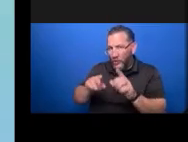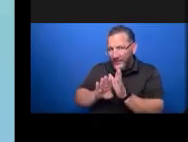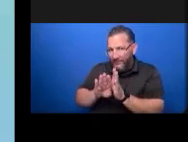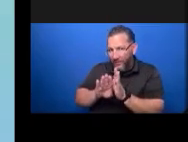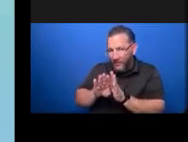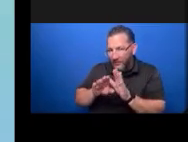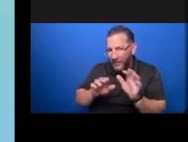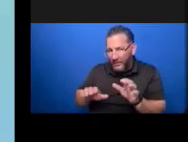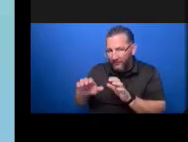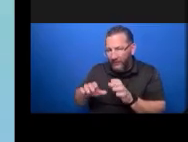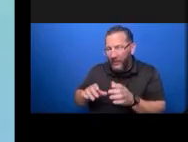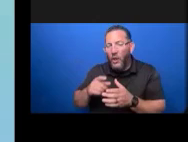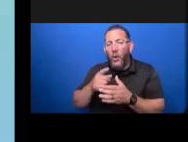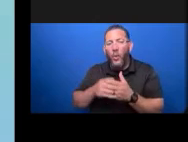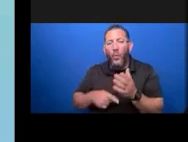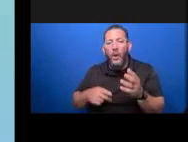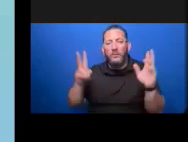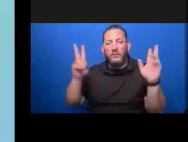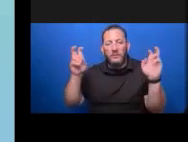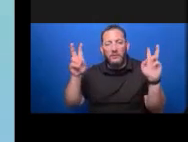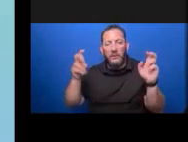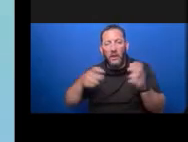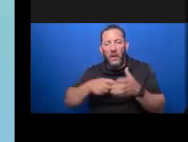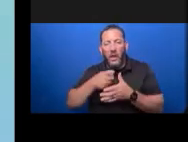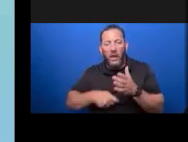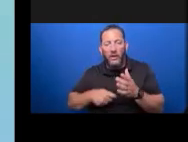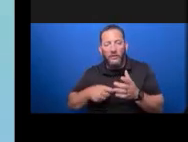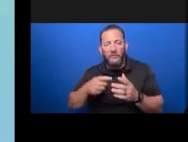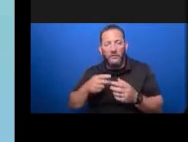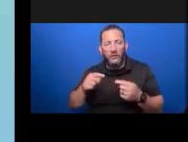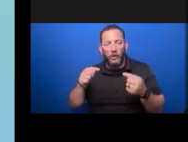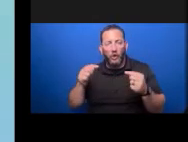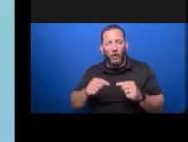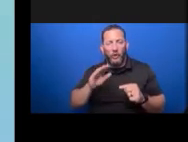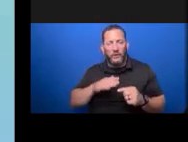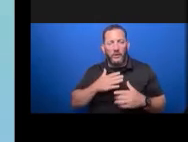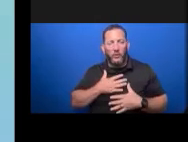and at what cost is there to the respiratory system? So it's a